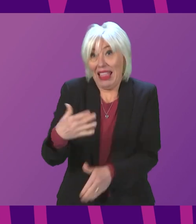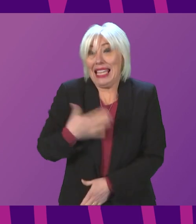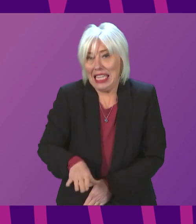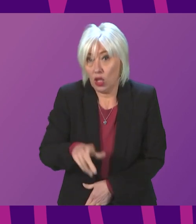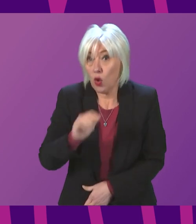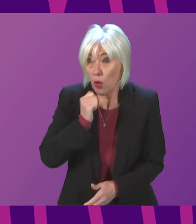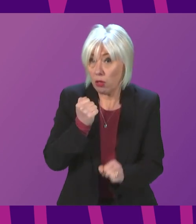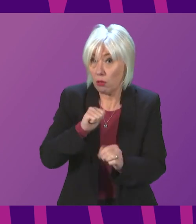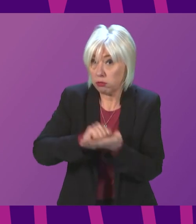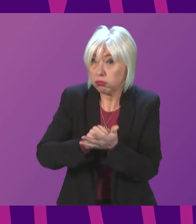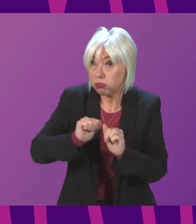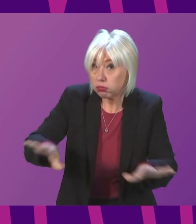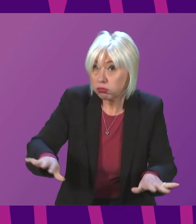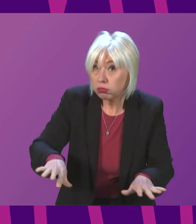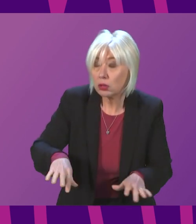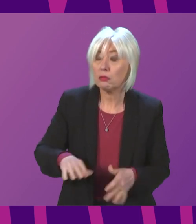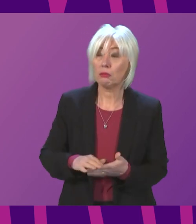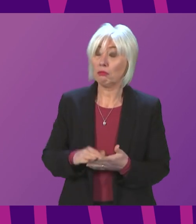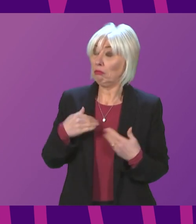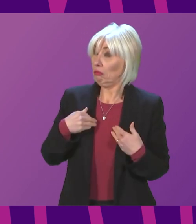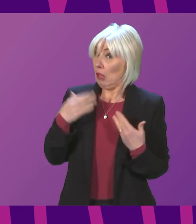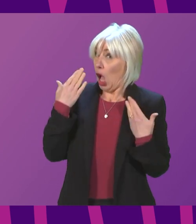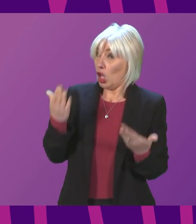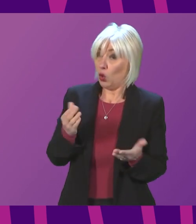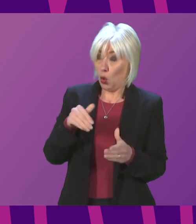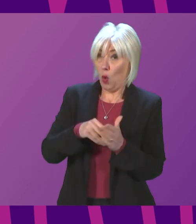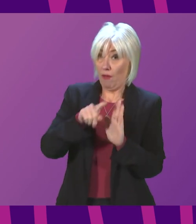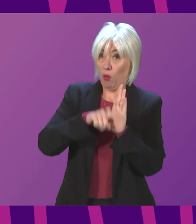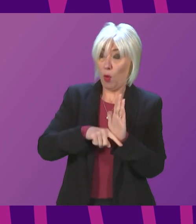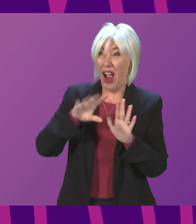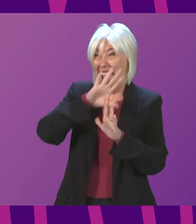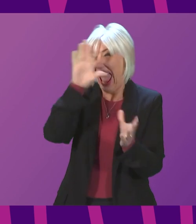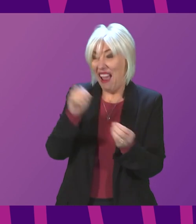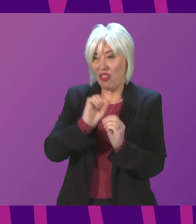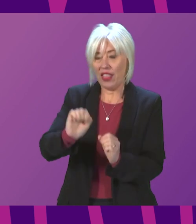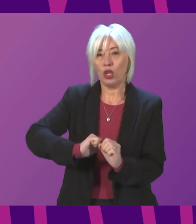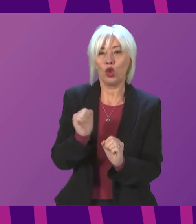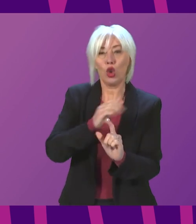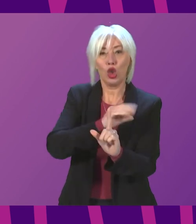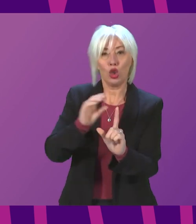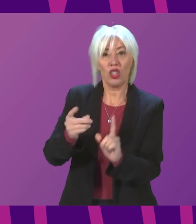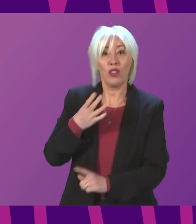I am not sure that the update will contain everything that the Scottish Conservatives have been calling for. If we had done everything that they have been calling for over the past